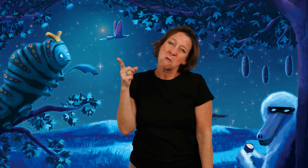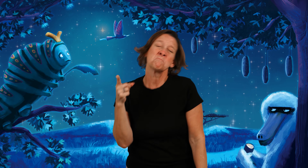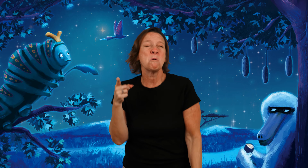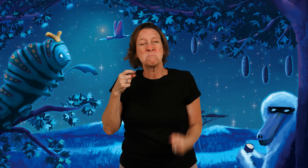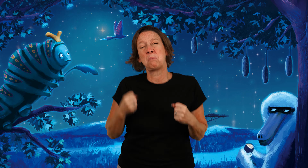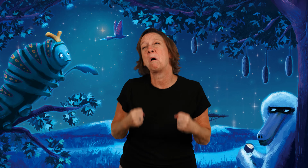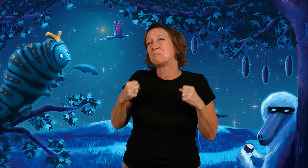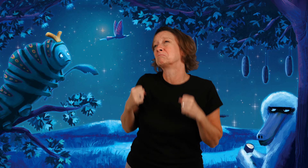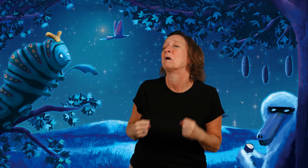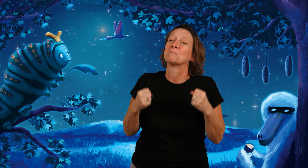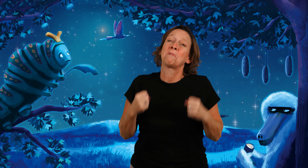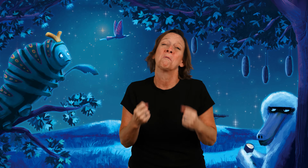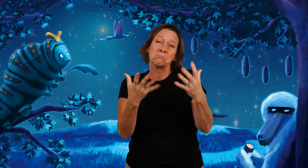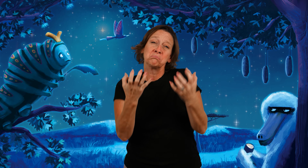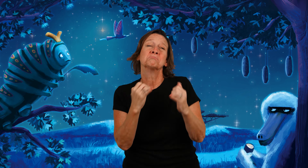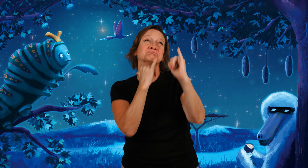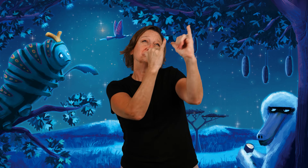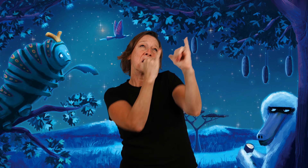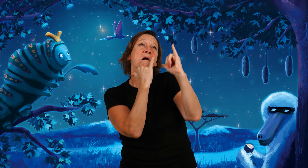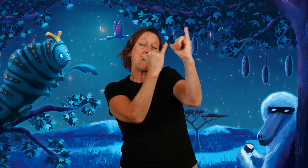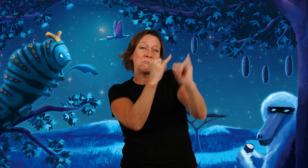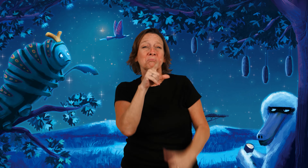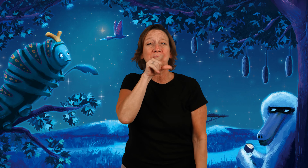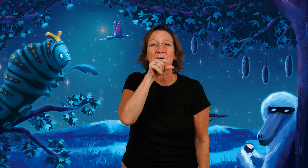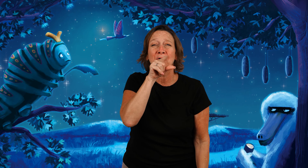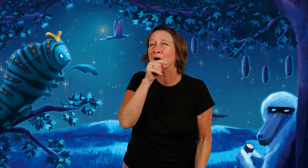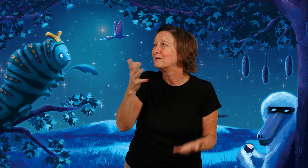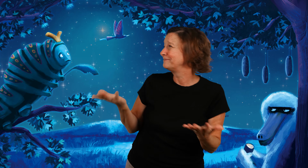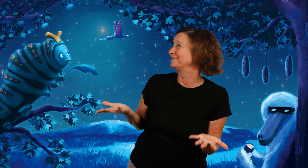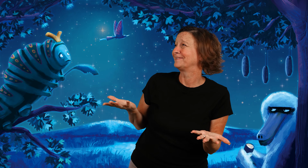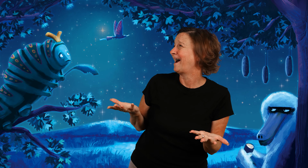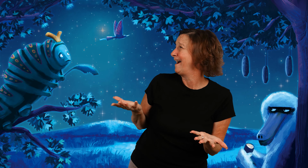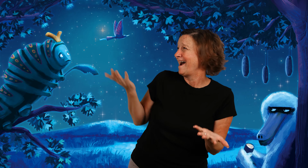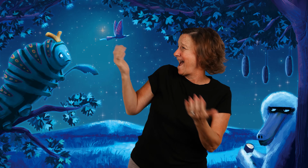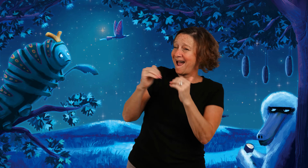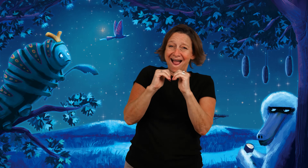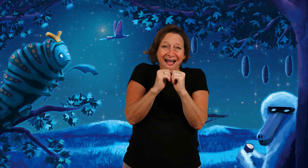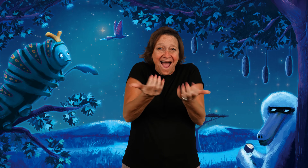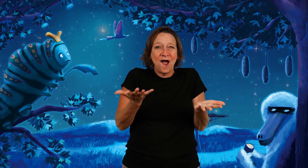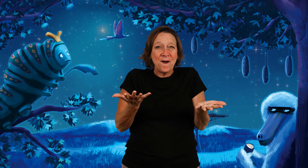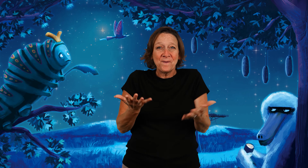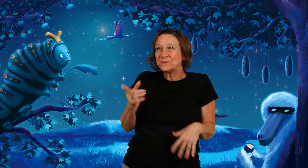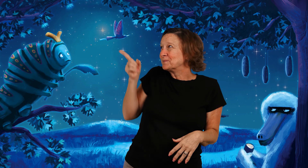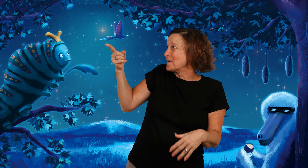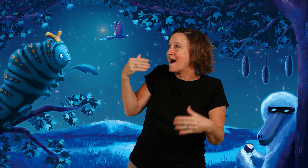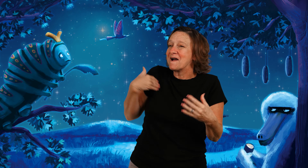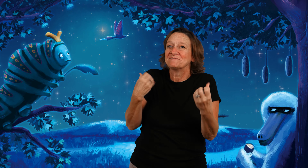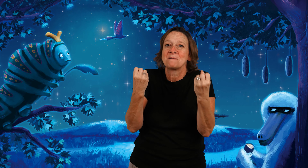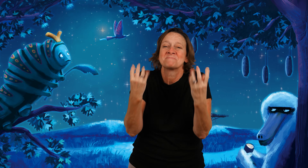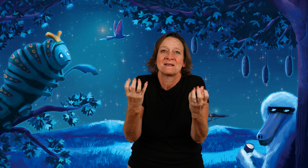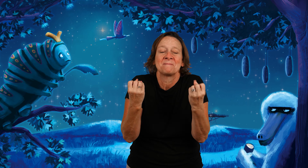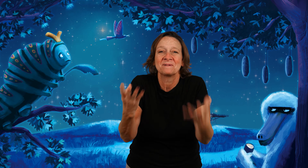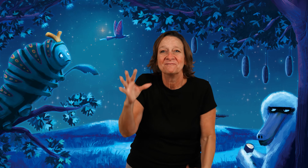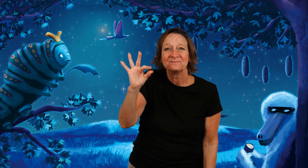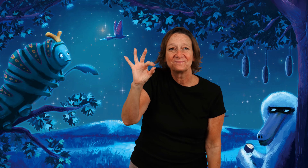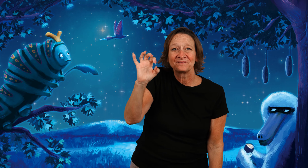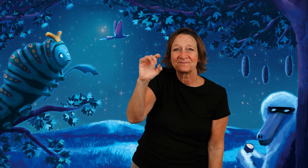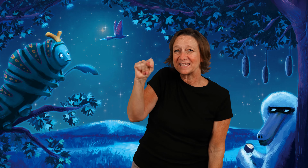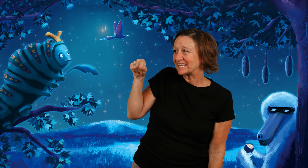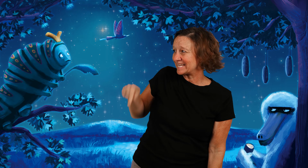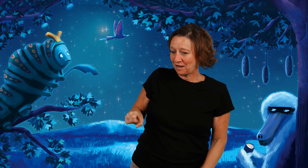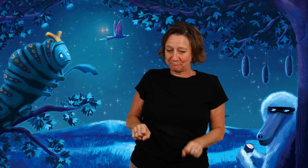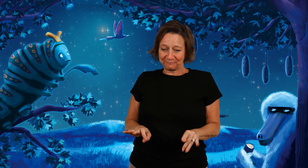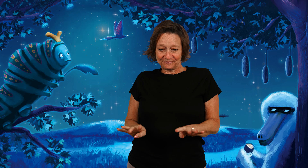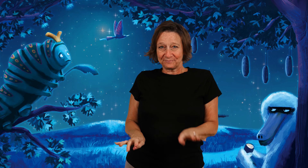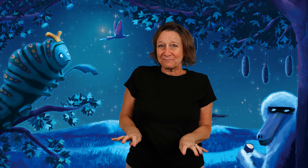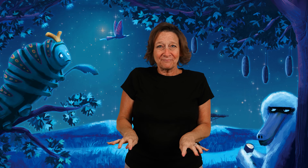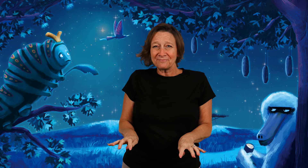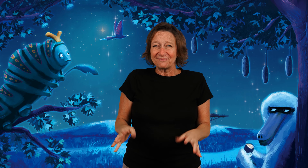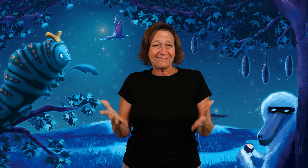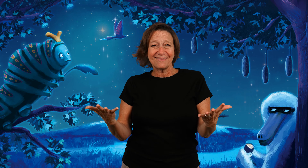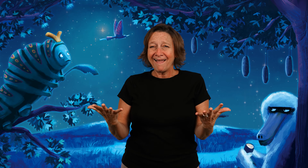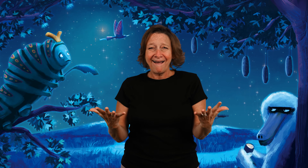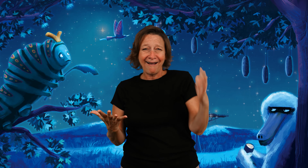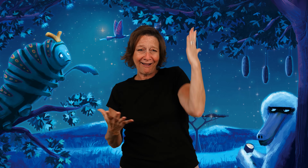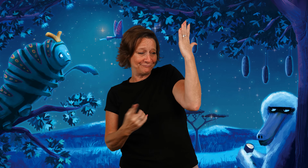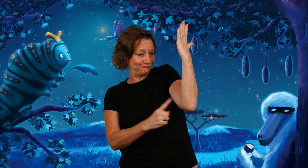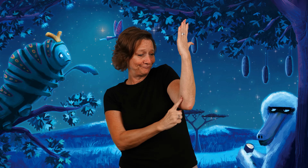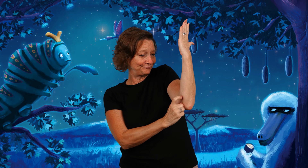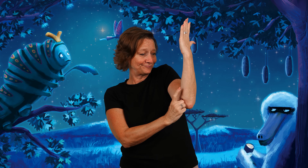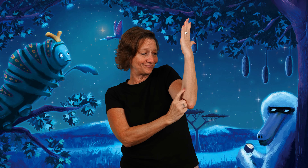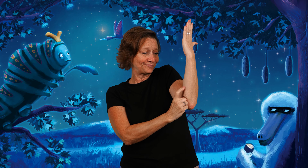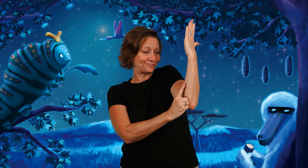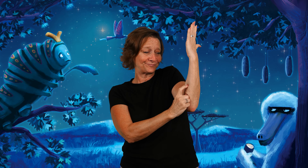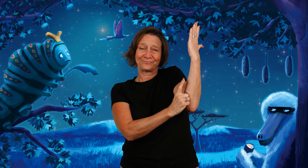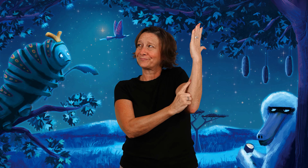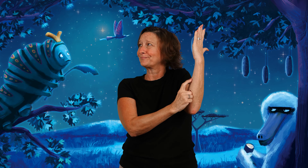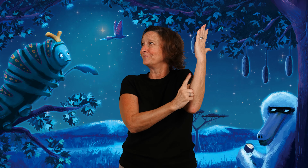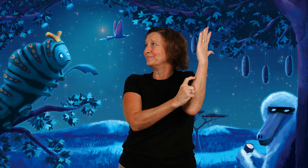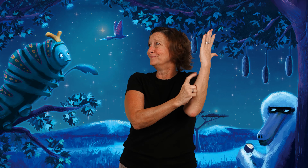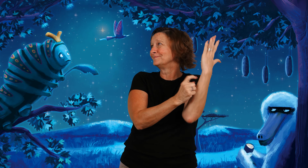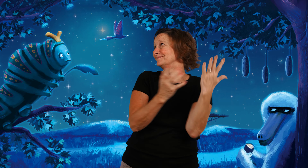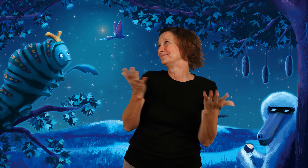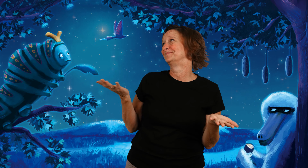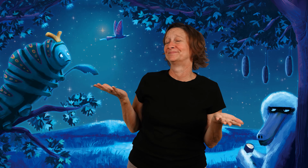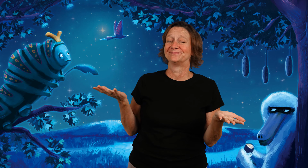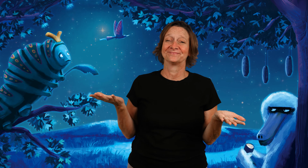“Wa-Hu-Wa-Hu-Wa-How can you fly with all those feet clinging onto that tree?”